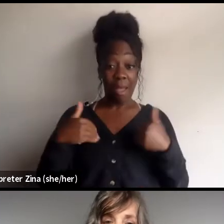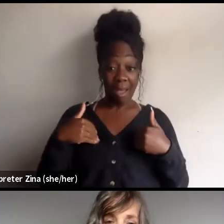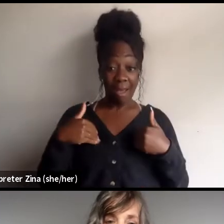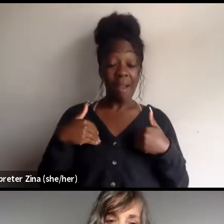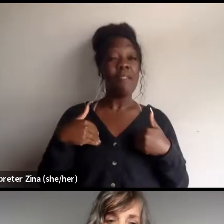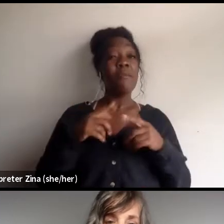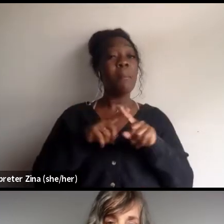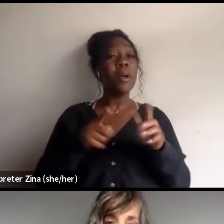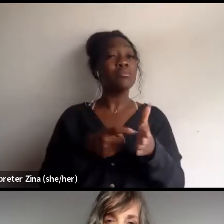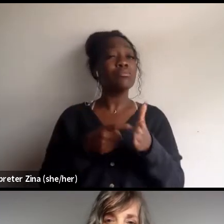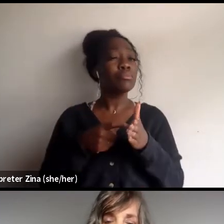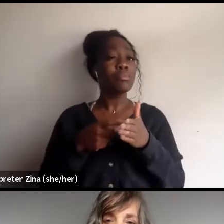That's very profound.